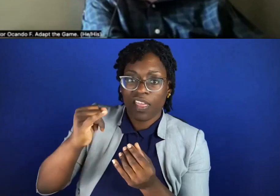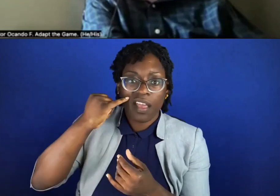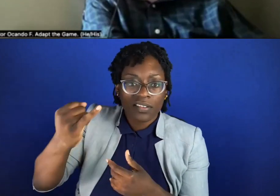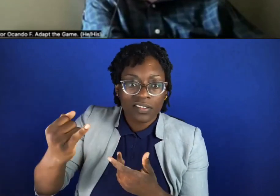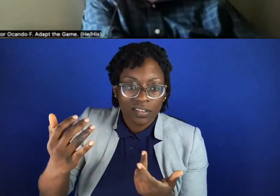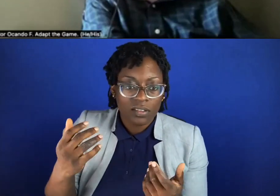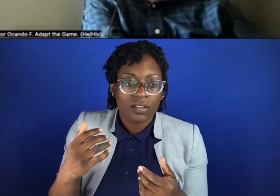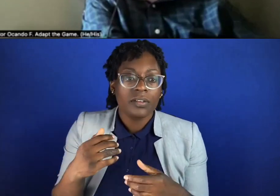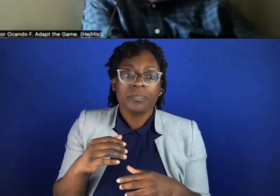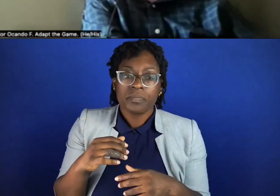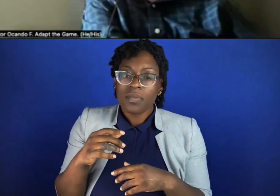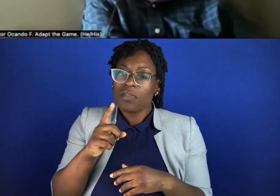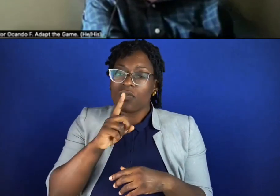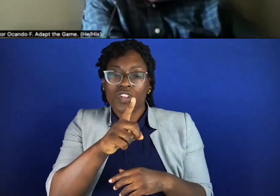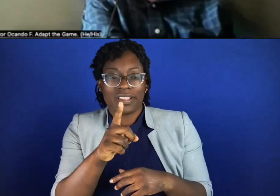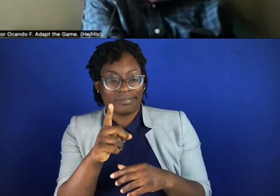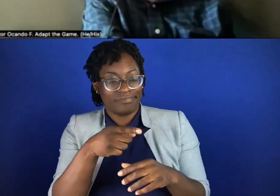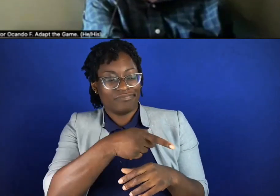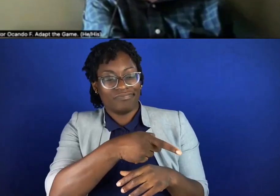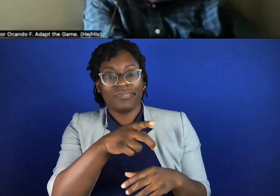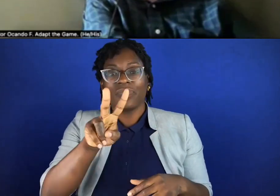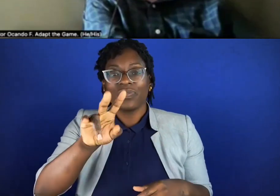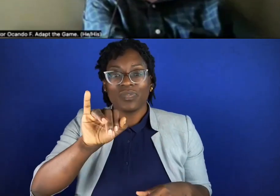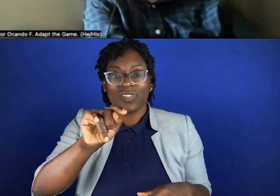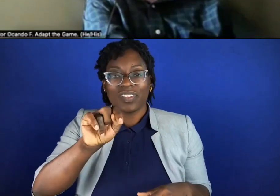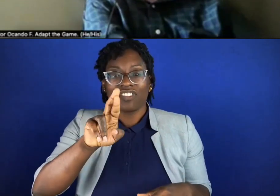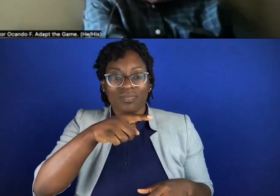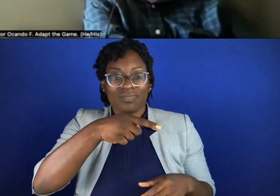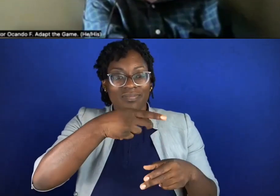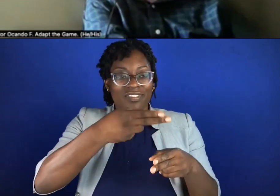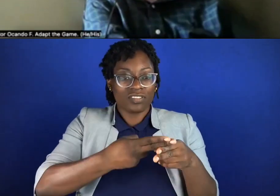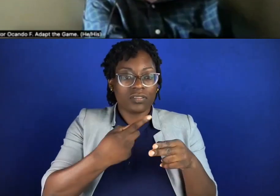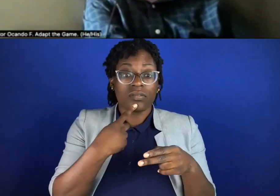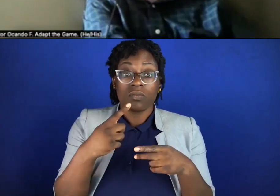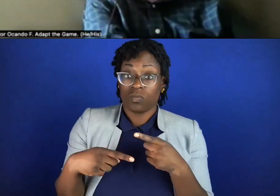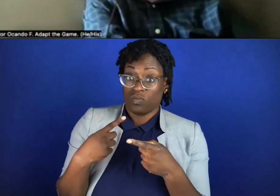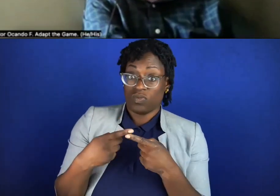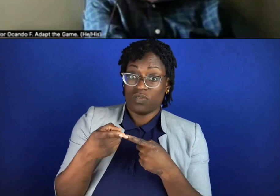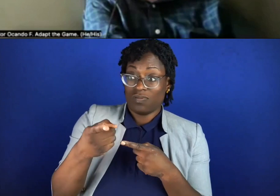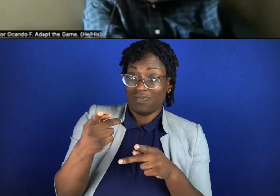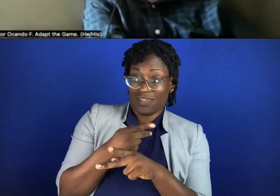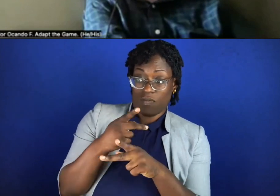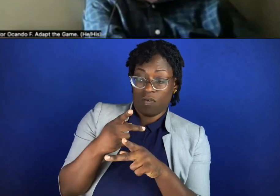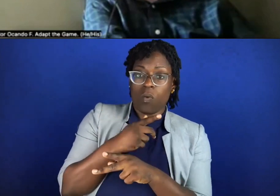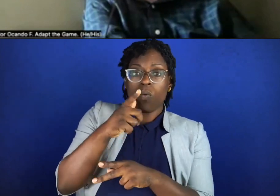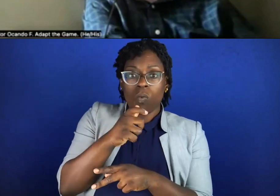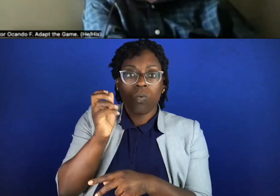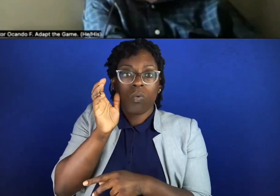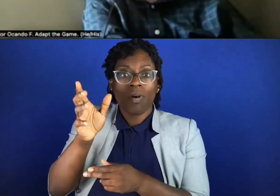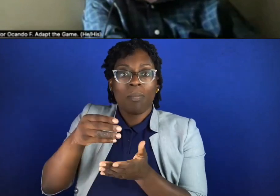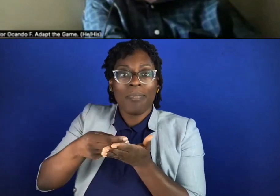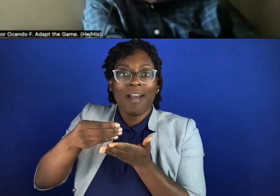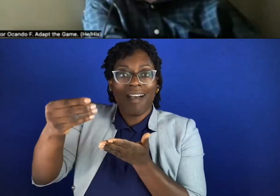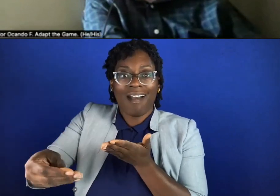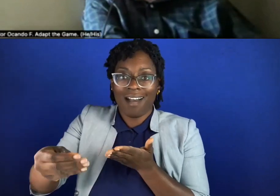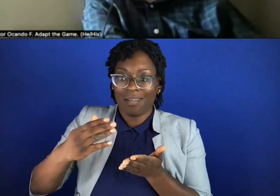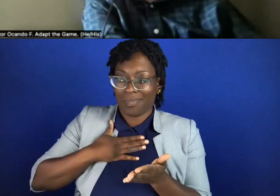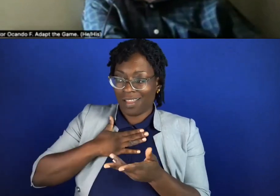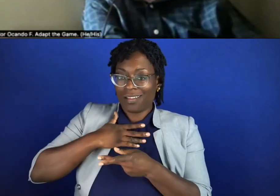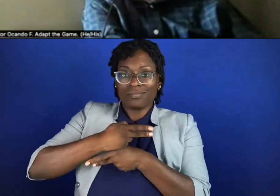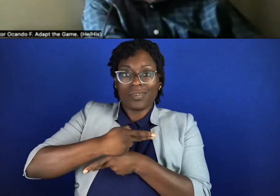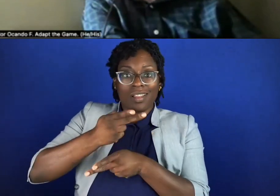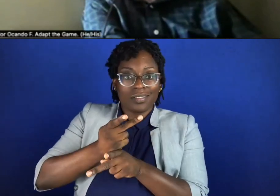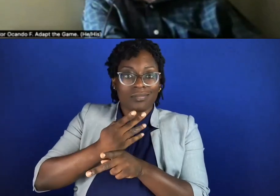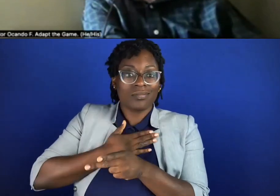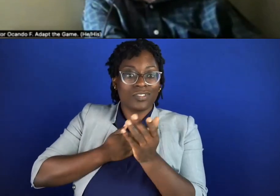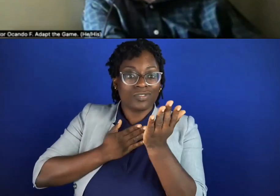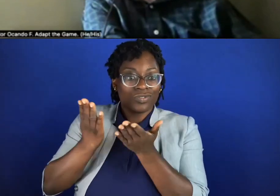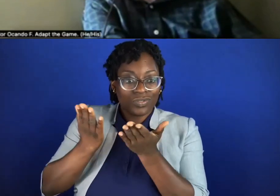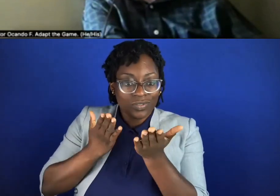Once you figure out who might be willing to pay for it, I suggest that you have informational